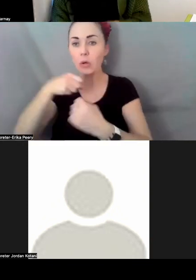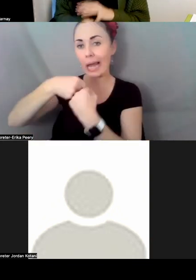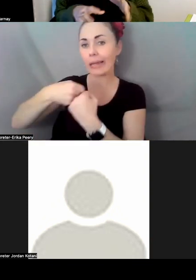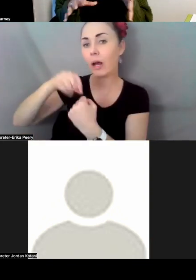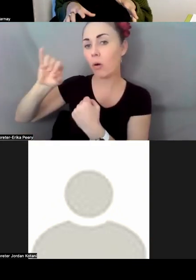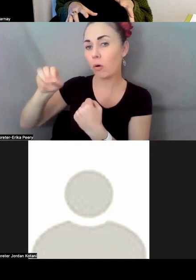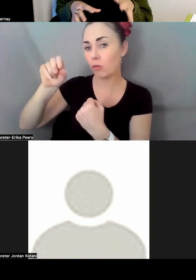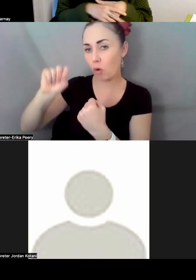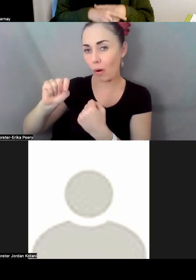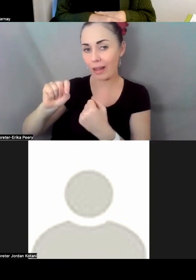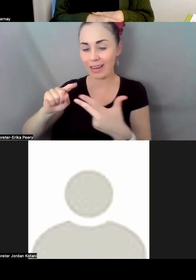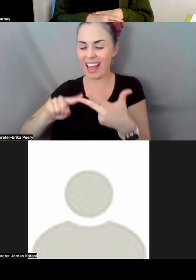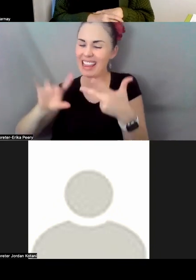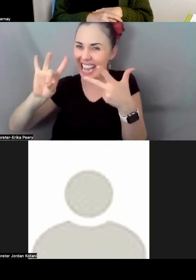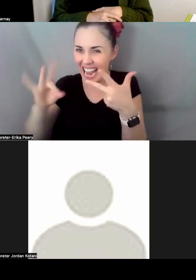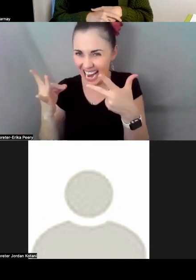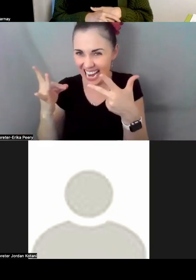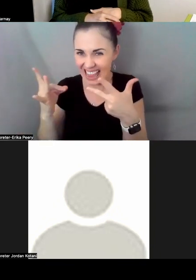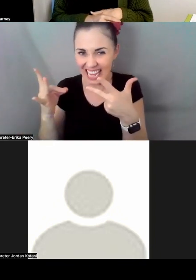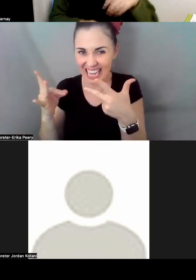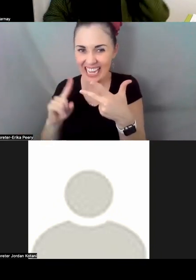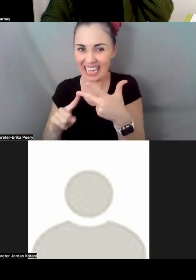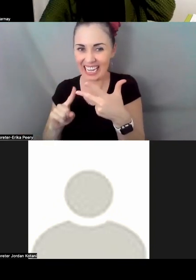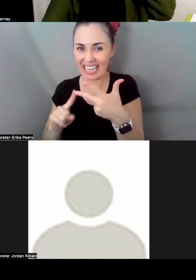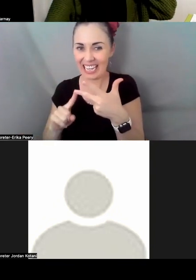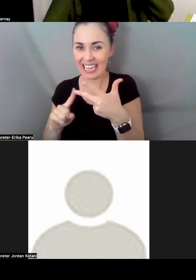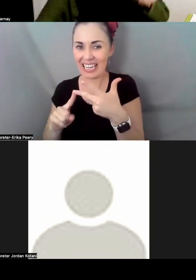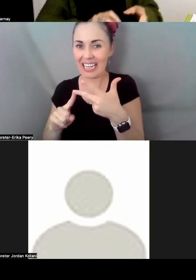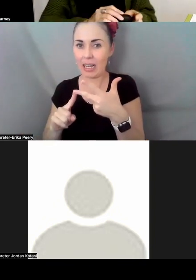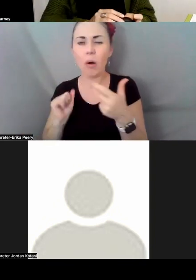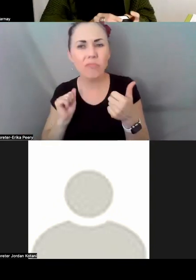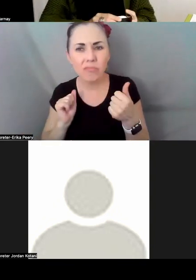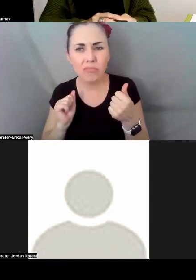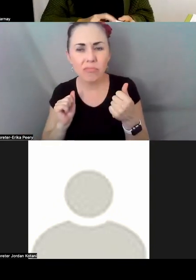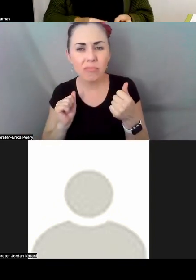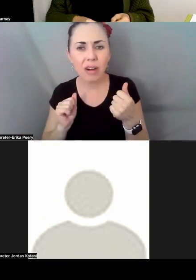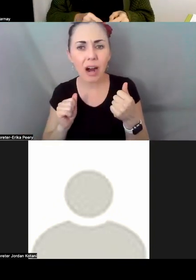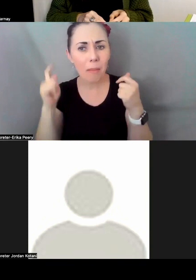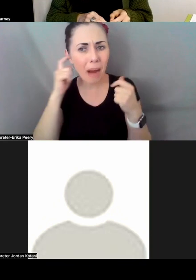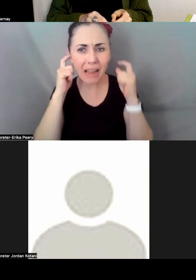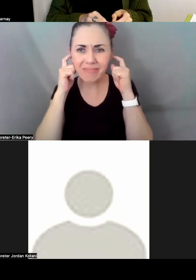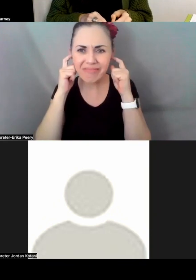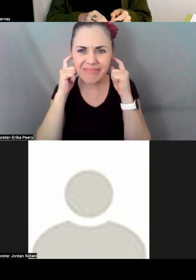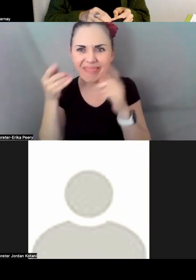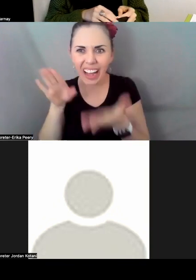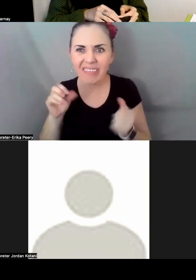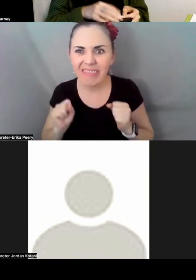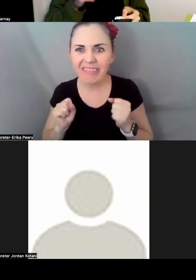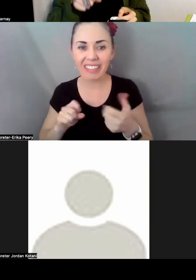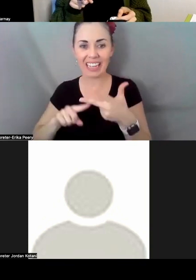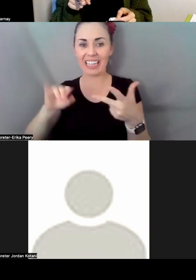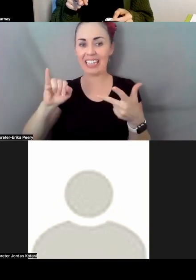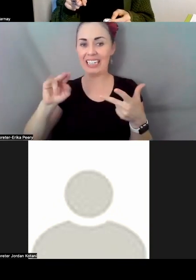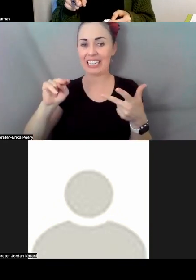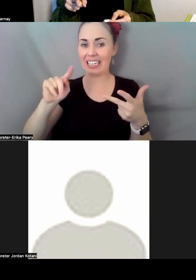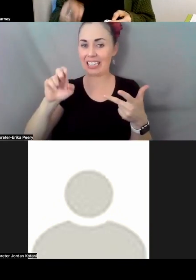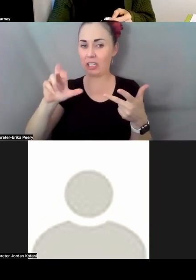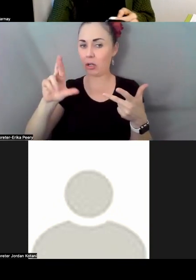And then eighth one -- Air Pods just died. Eighth one is interoception.